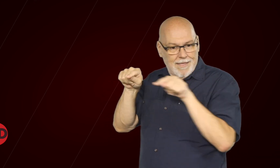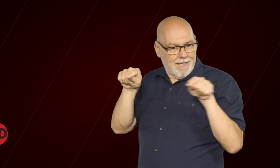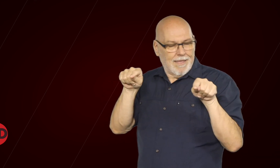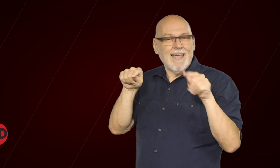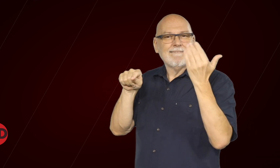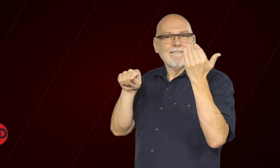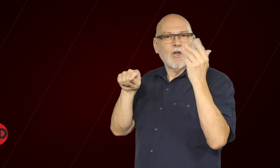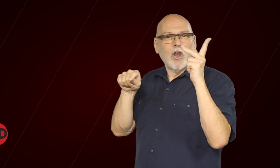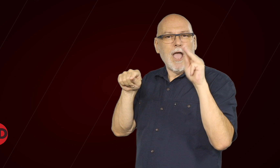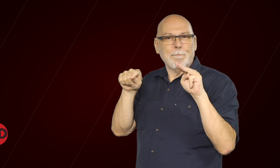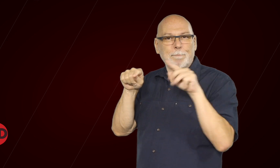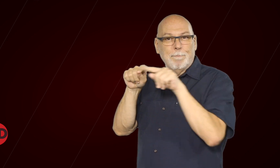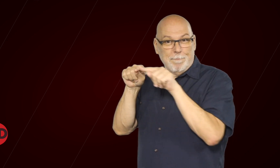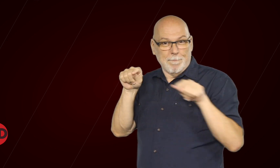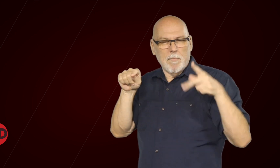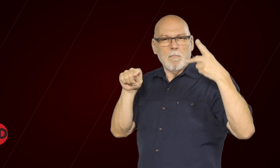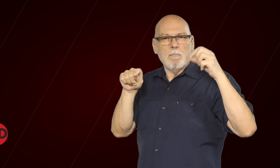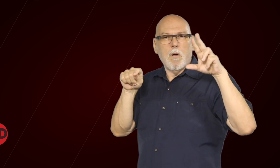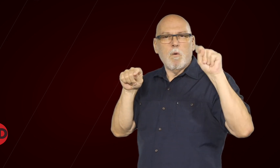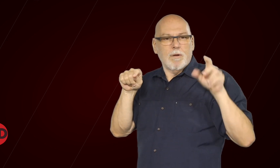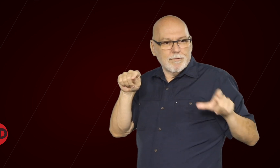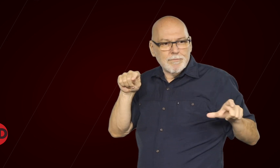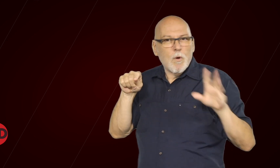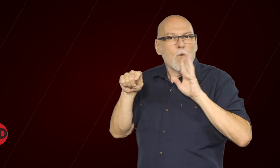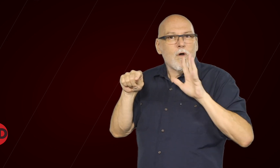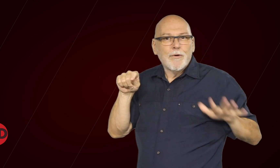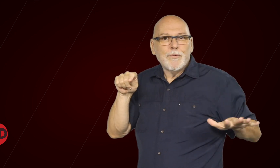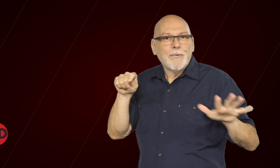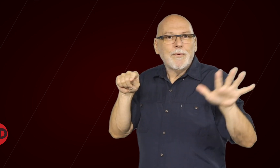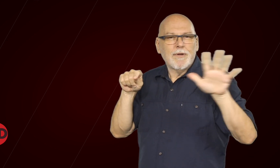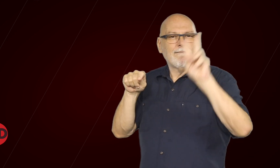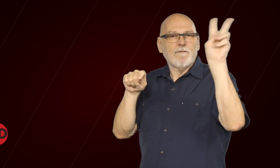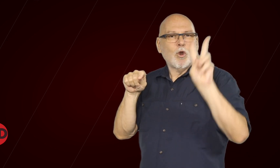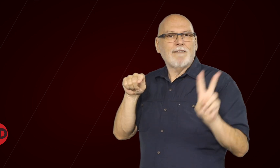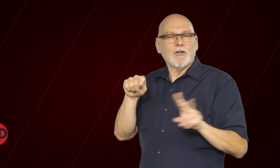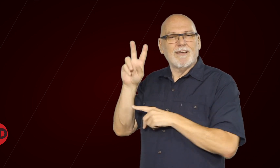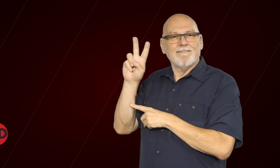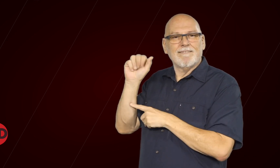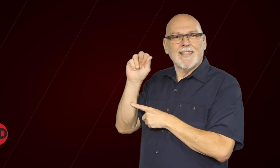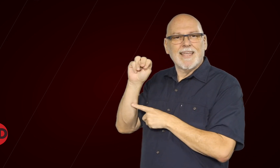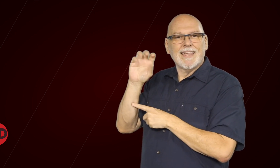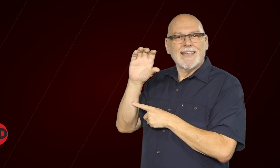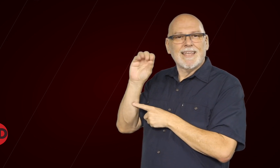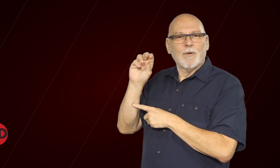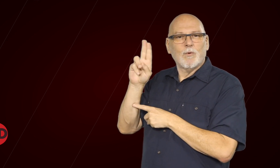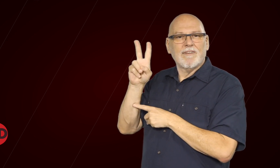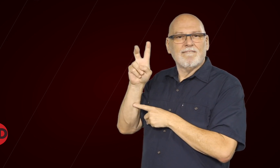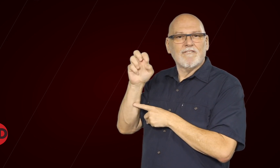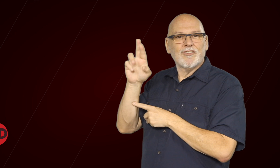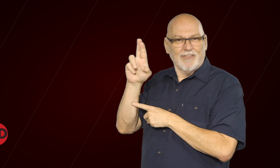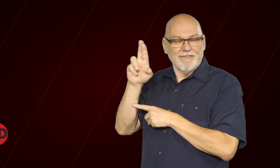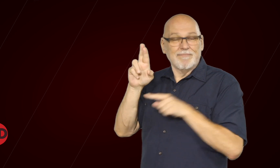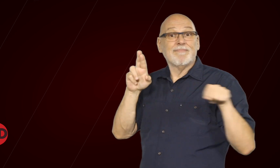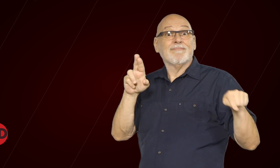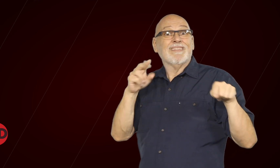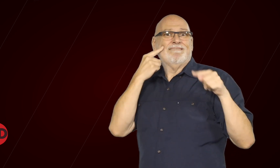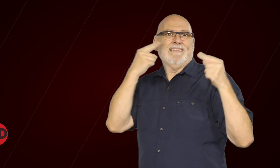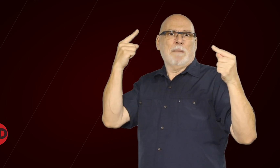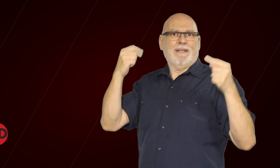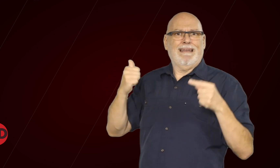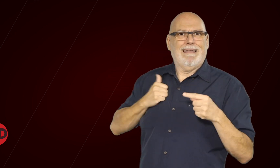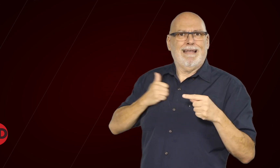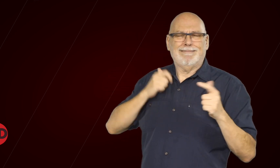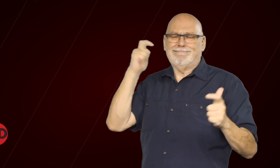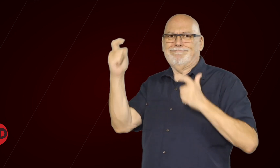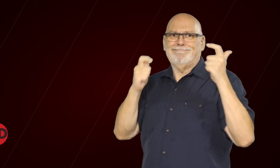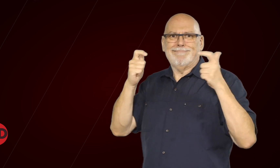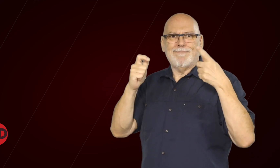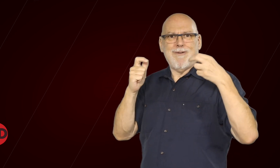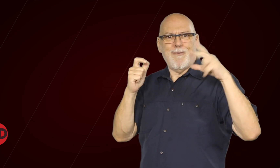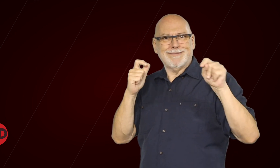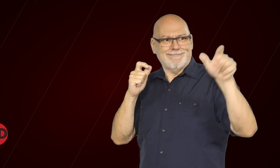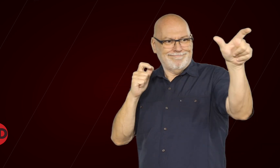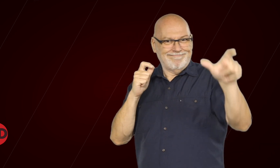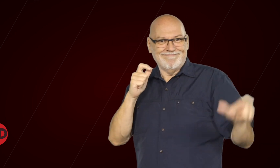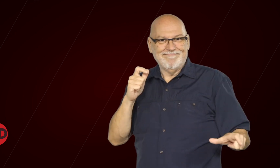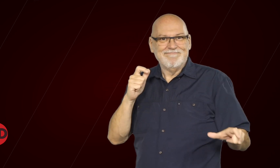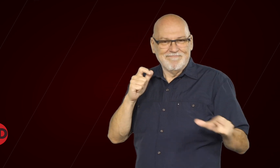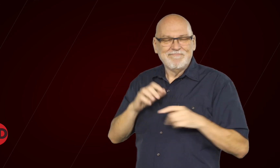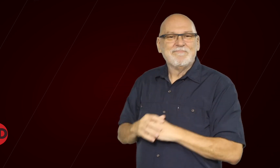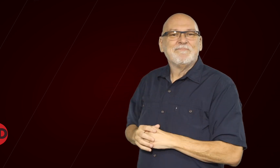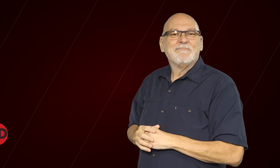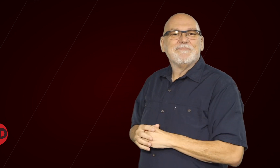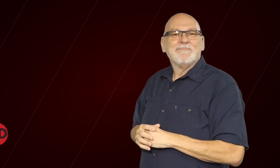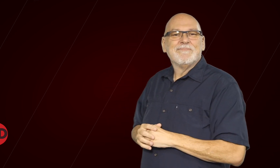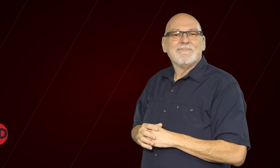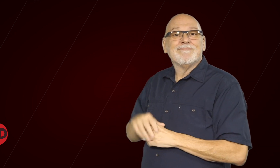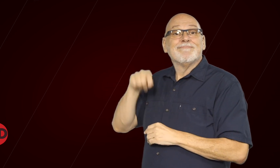a shellfish testing laboratory 15 km from the Port of Vancouver,